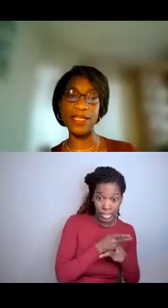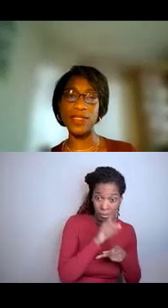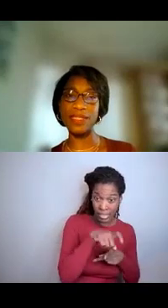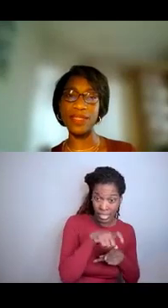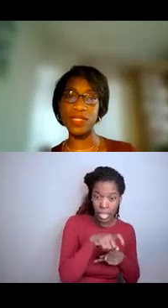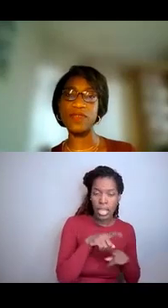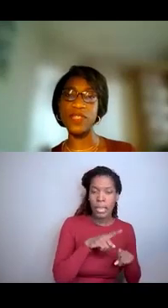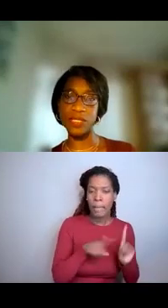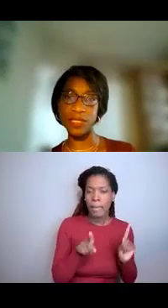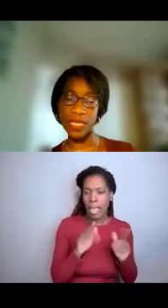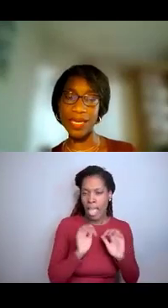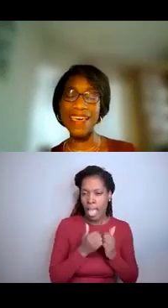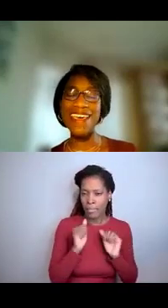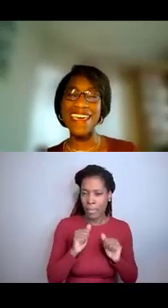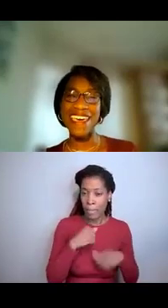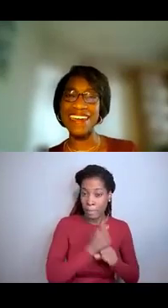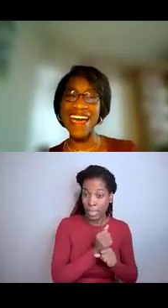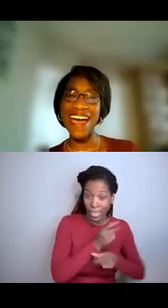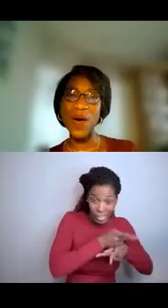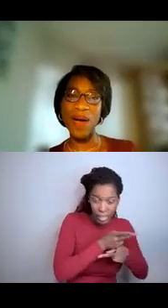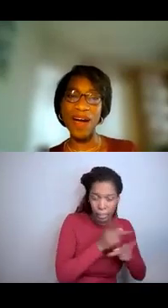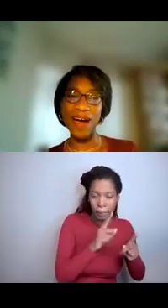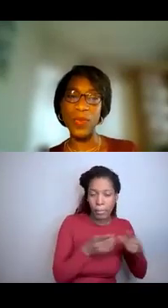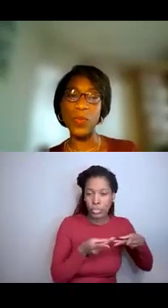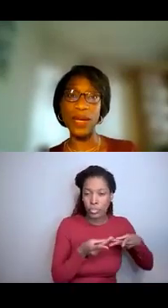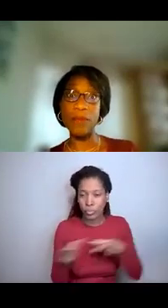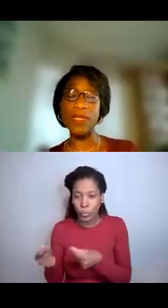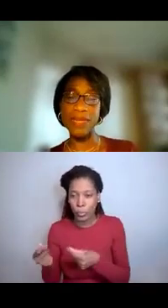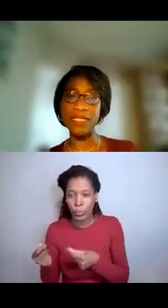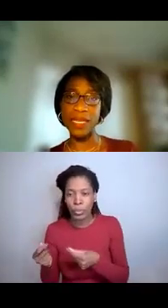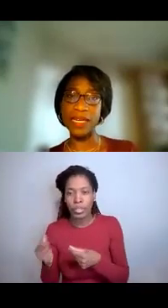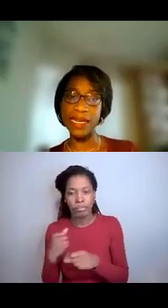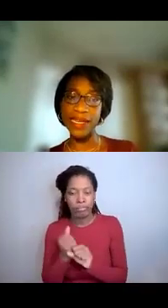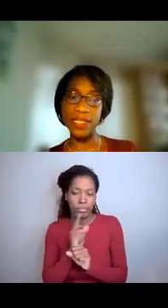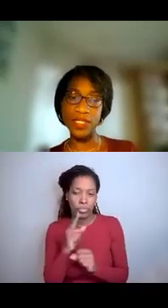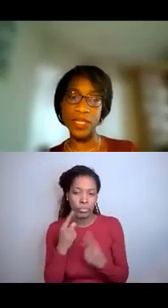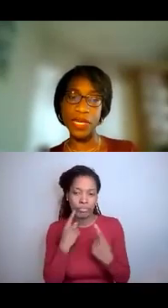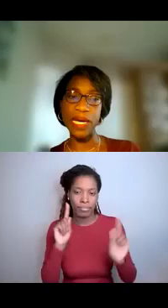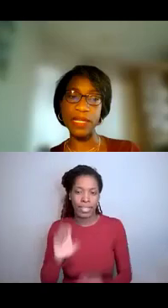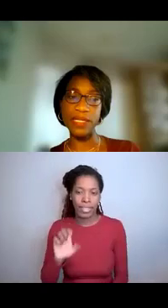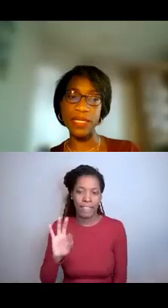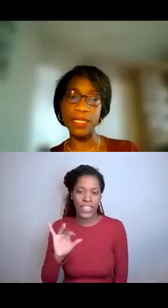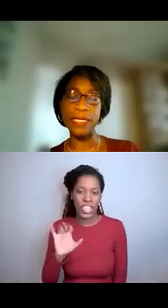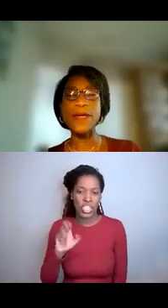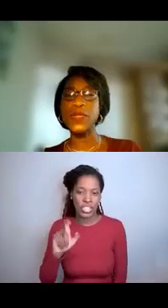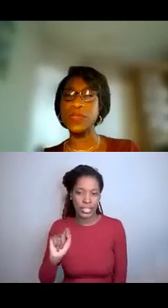that so that there's efficiency in how we're implementing NIH data sharing policies.